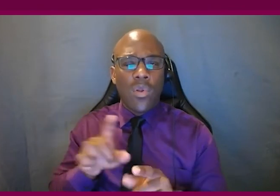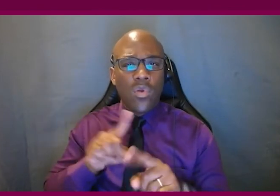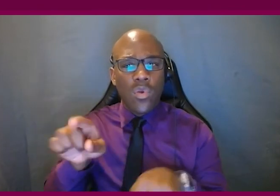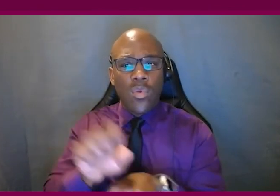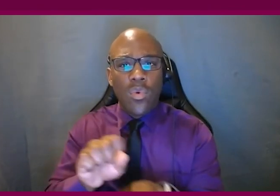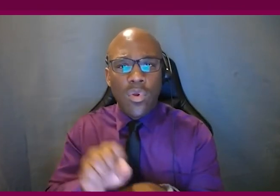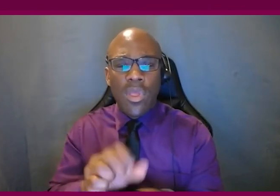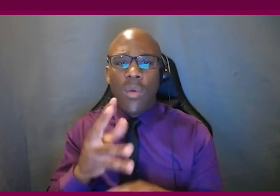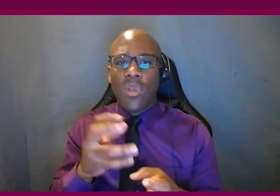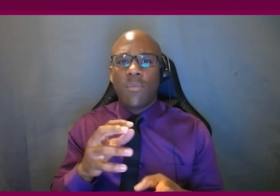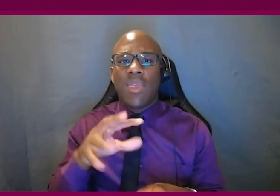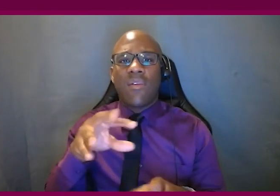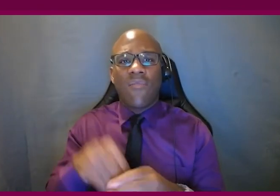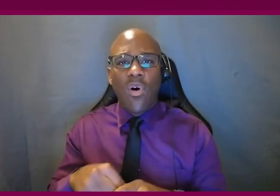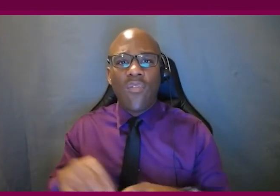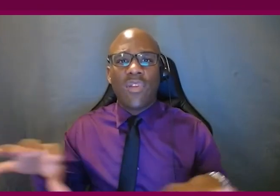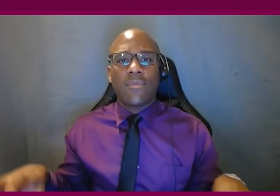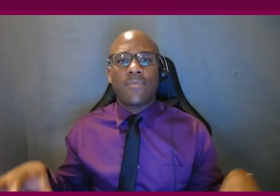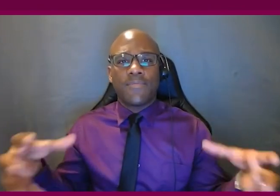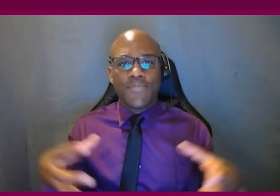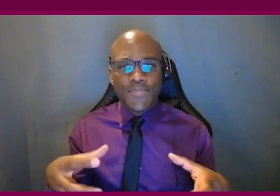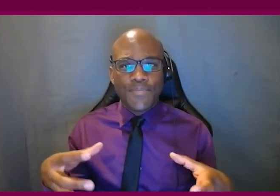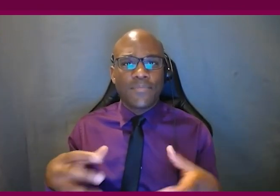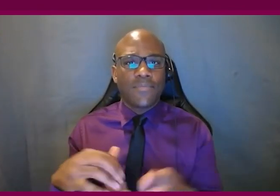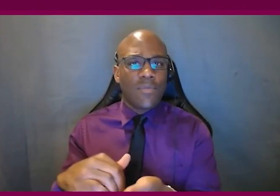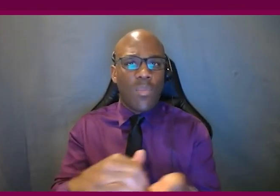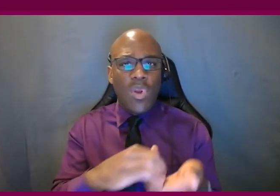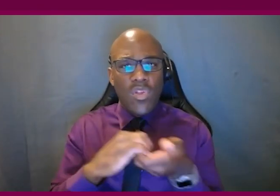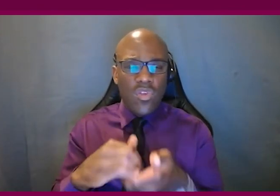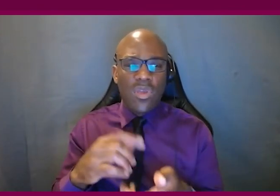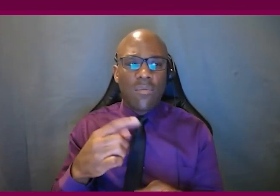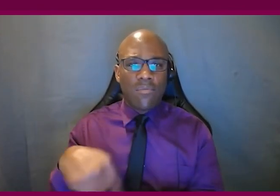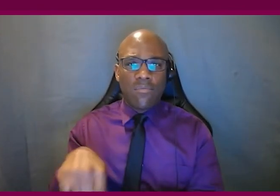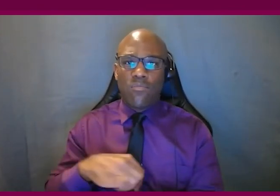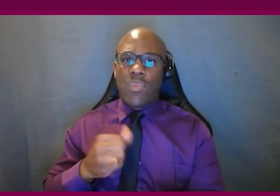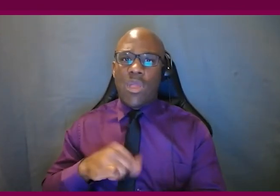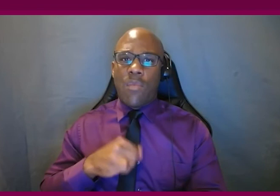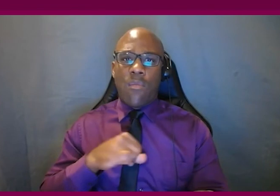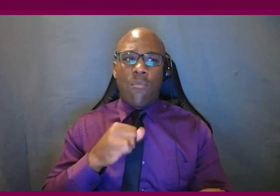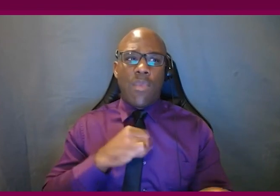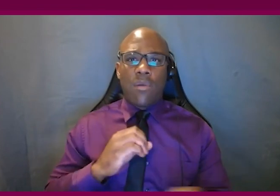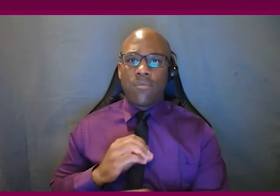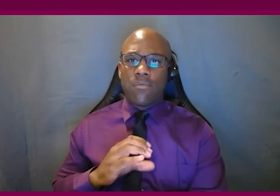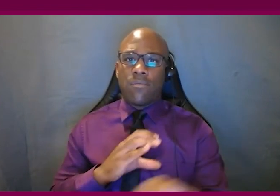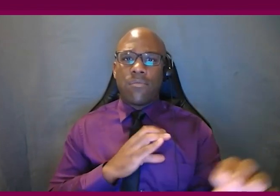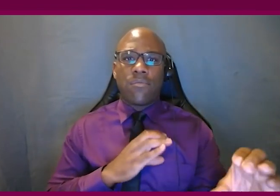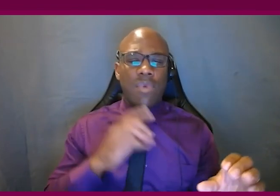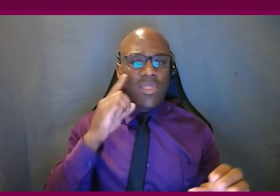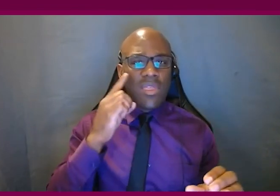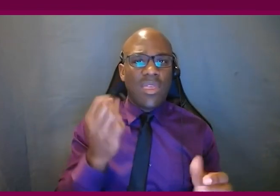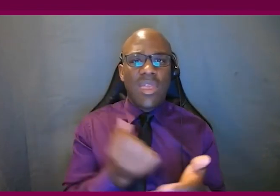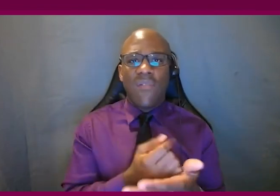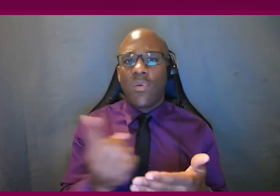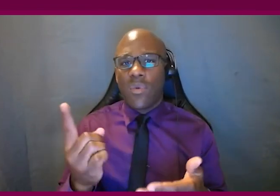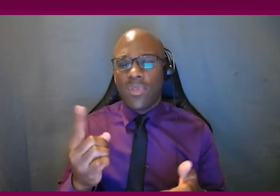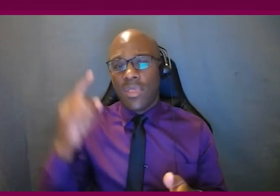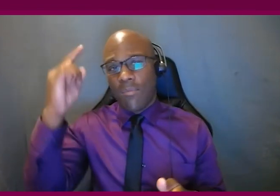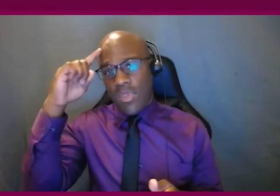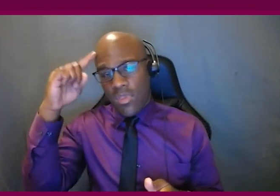And I think it would really enhance everybody's own mental and emotional wellbeing. So I think just that mindset shift would go a really long way.